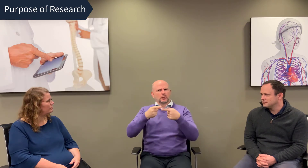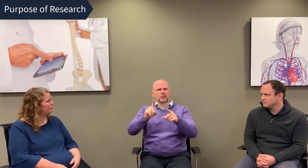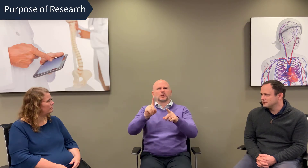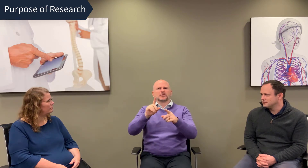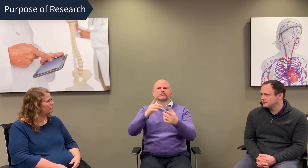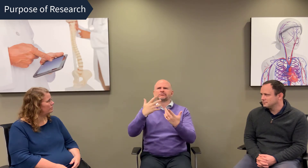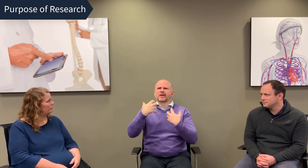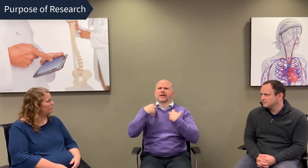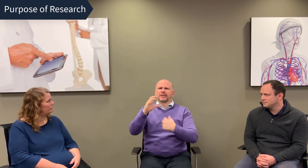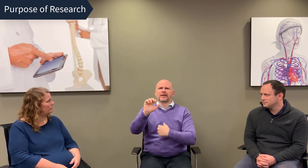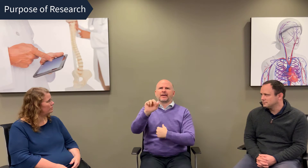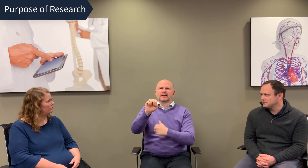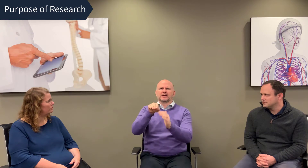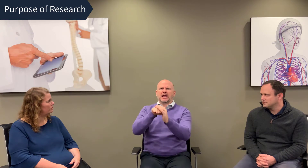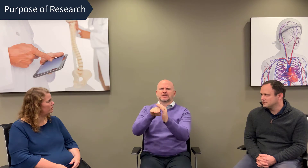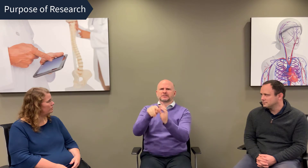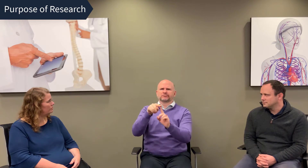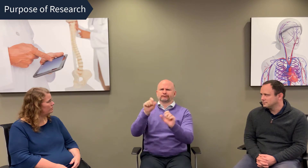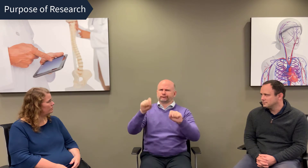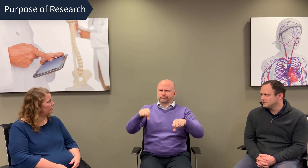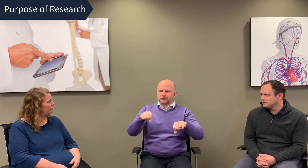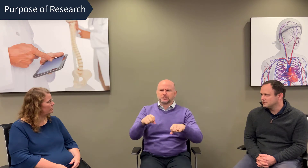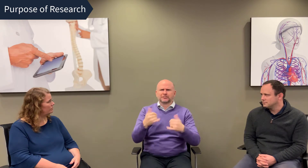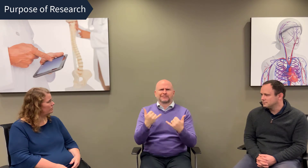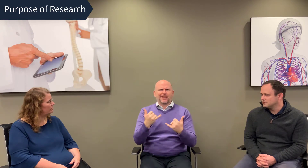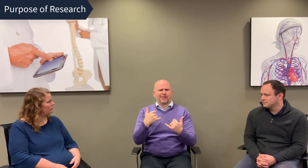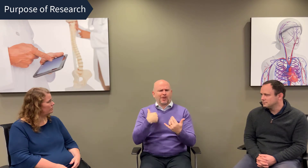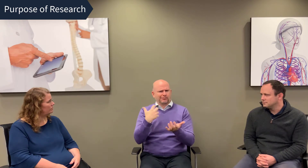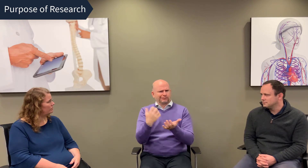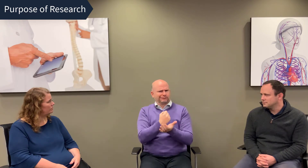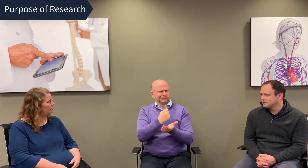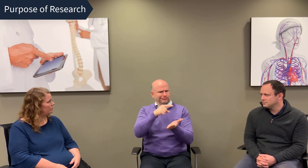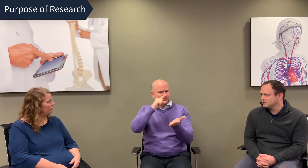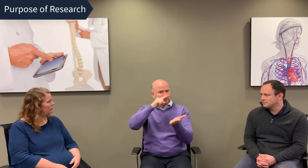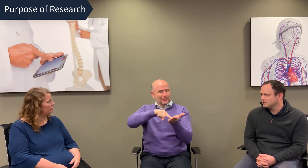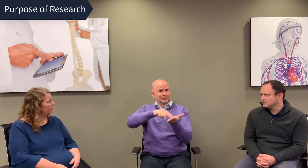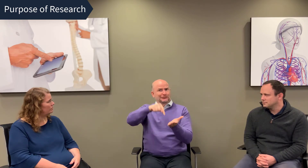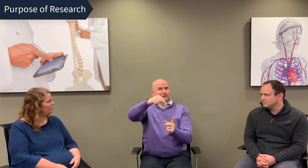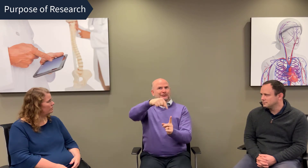discrimination when trying to access their health care. And now we'd like to